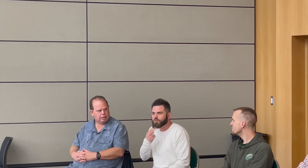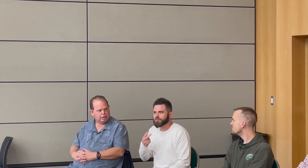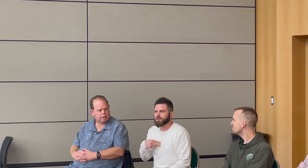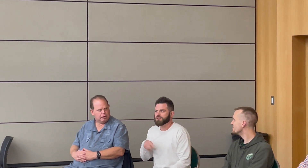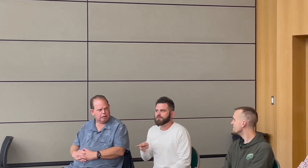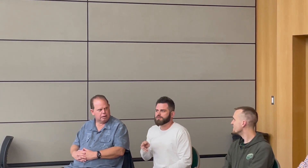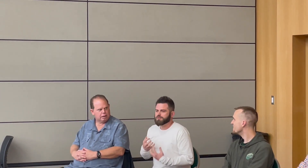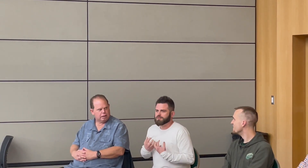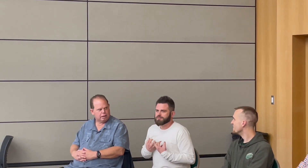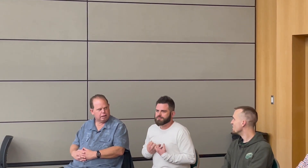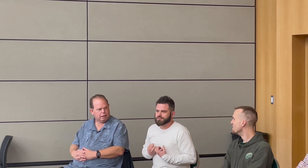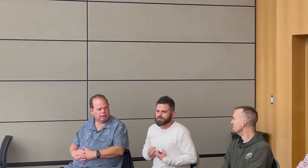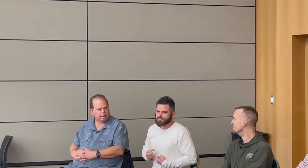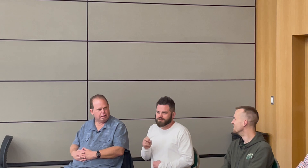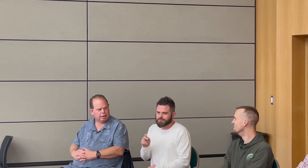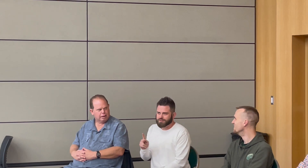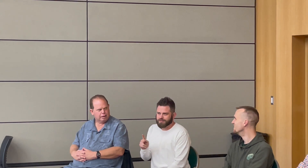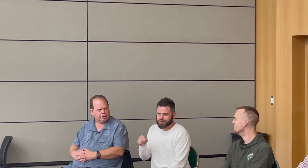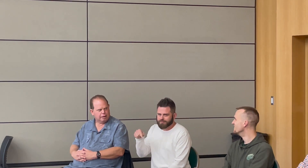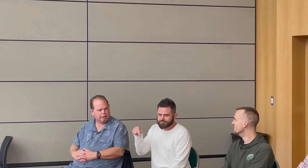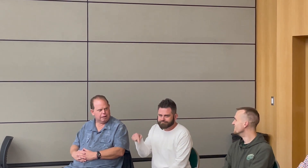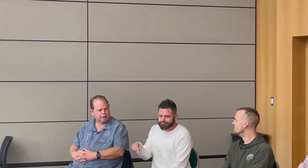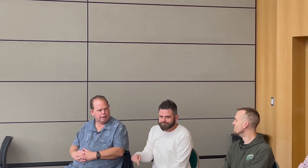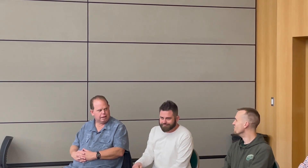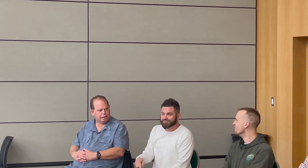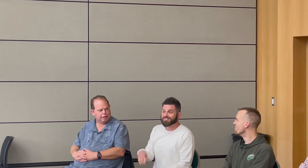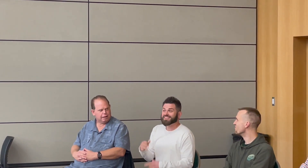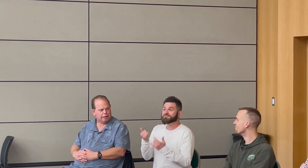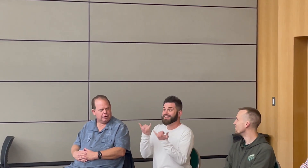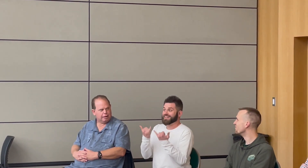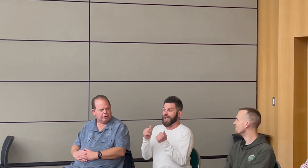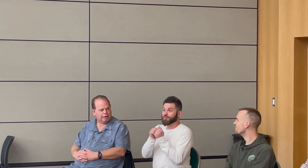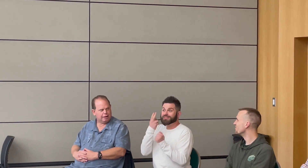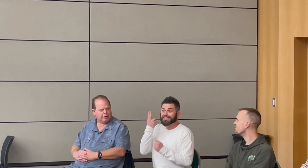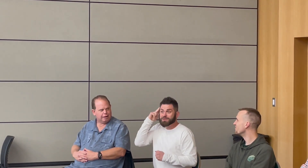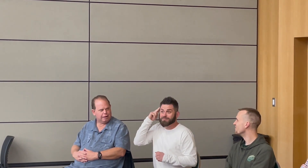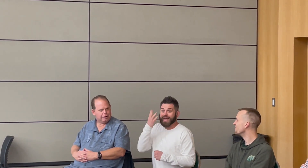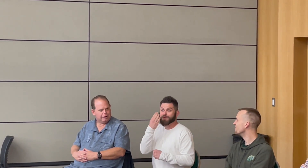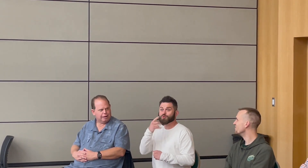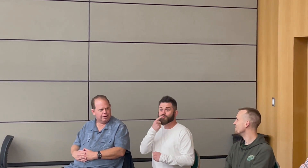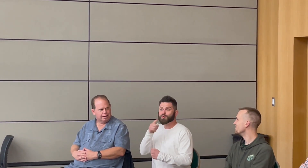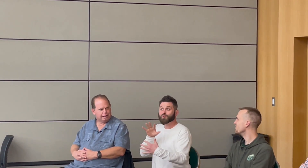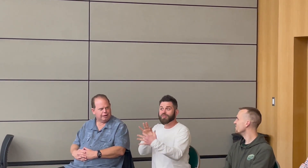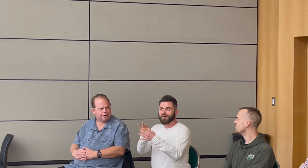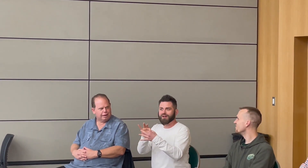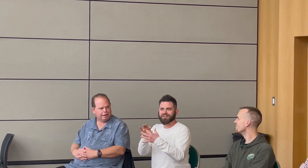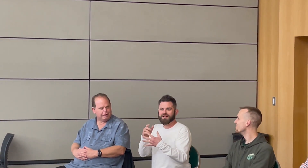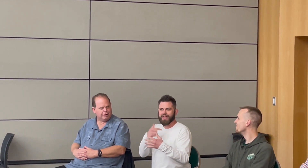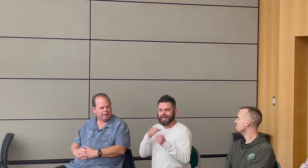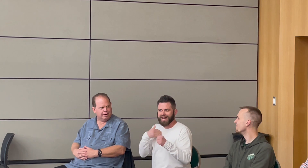can you turn it down turn down the volume and I'm like yes I can but I don't want to but with